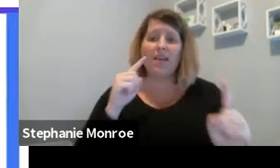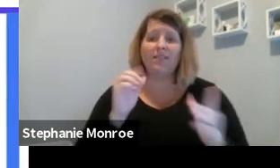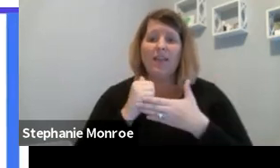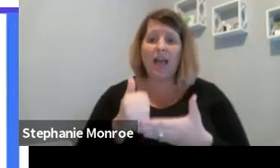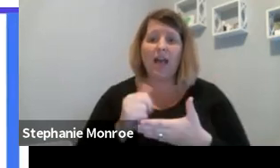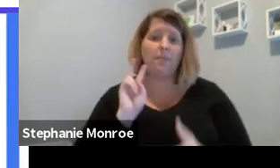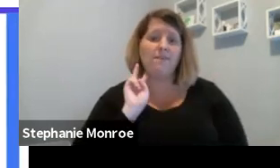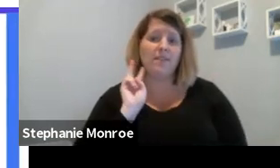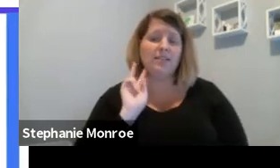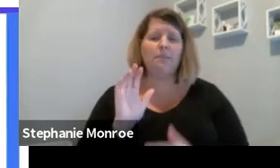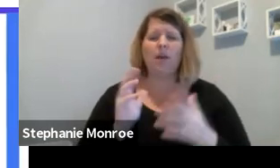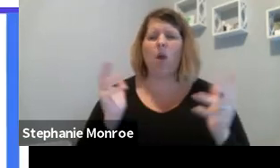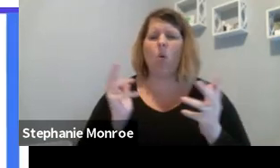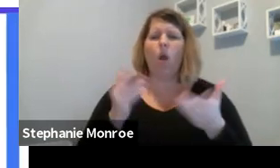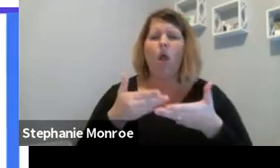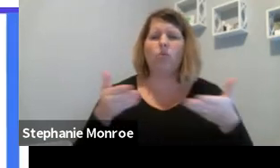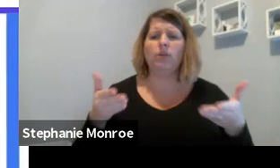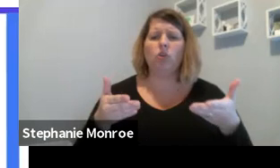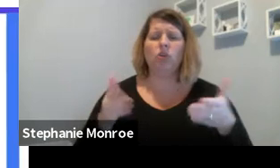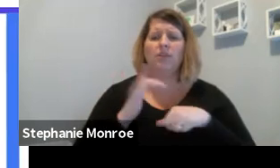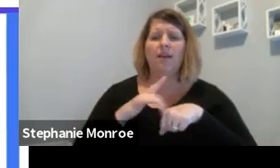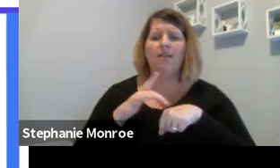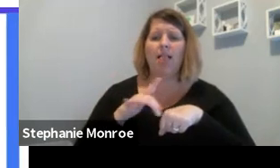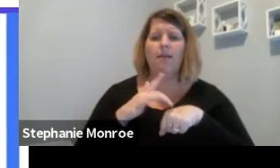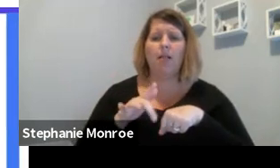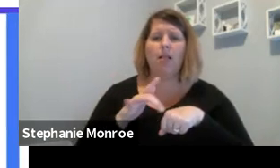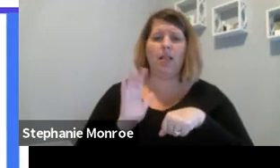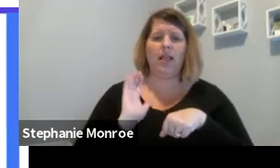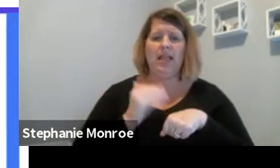and what resources are available in our community.